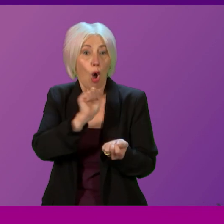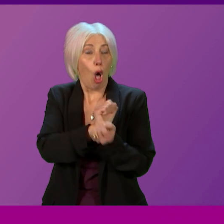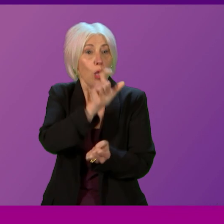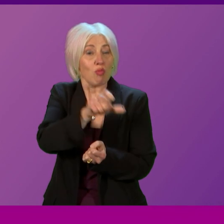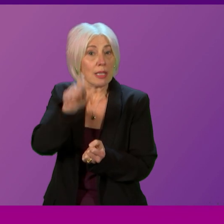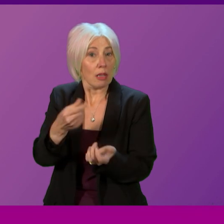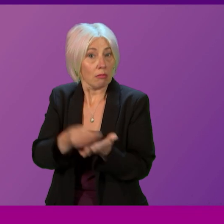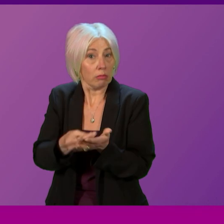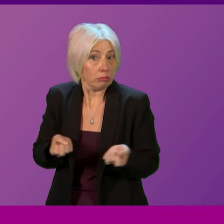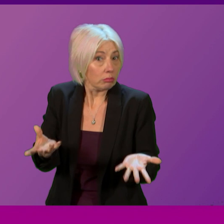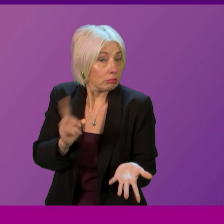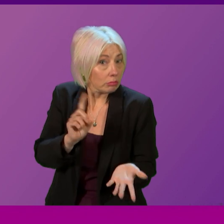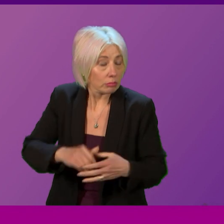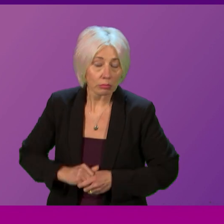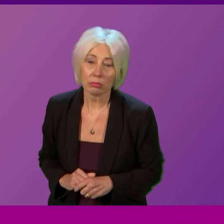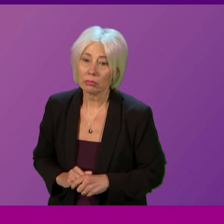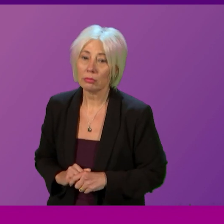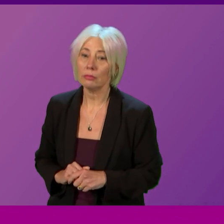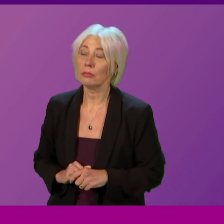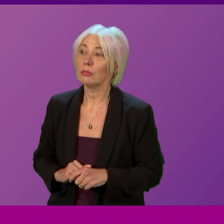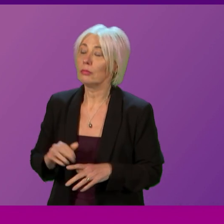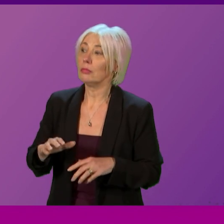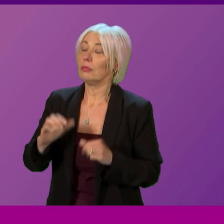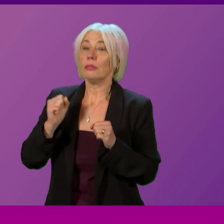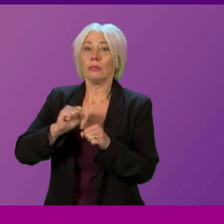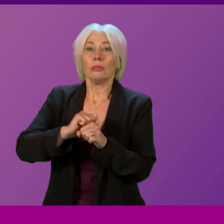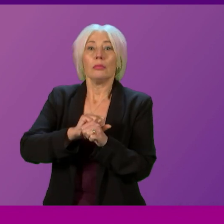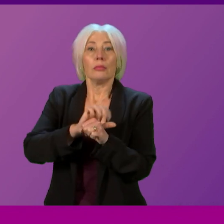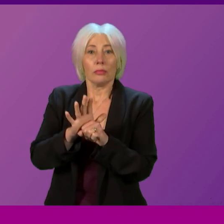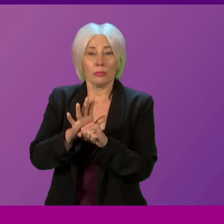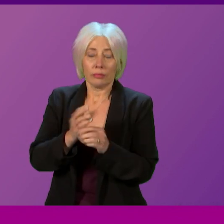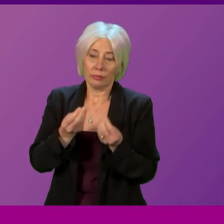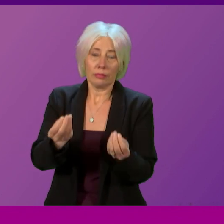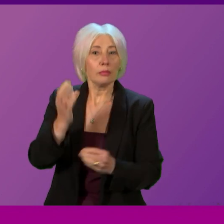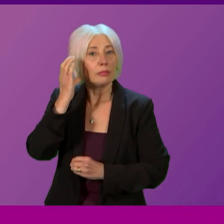At the start of the pandemic, we took the decision to provide mobile phones to people